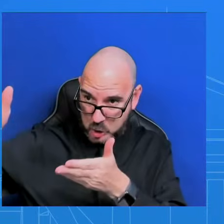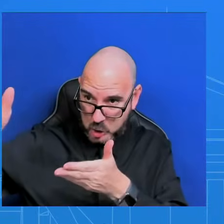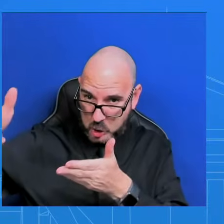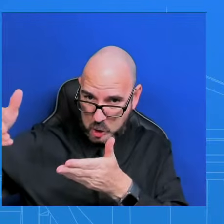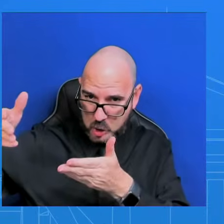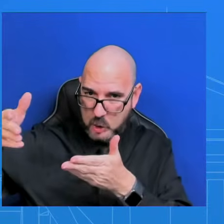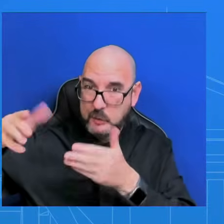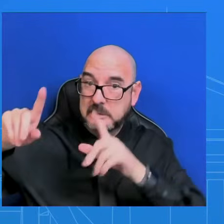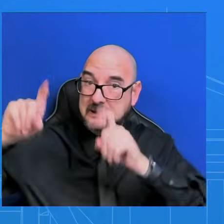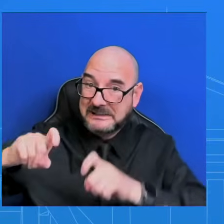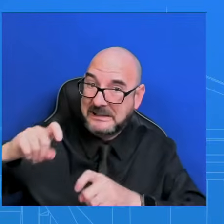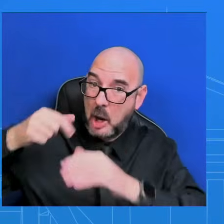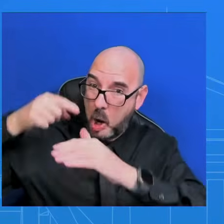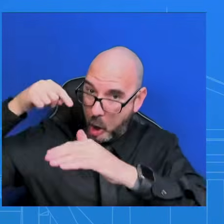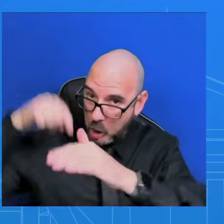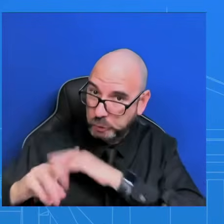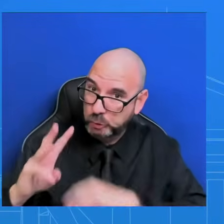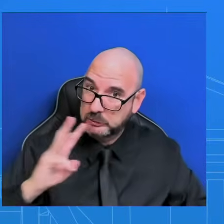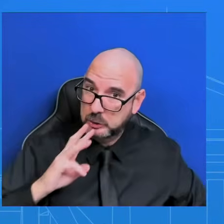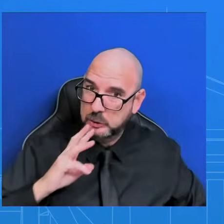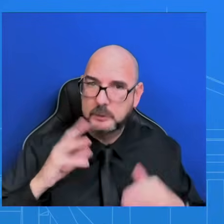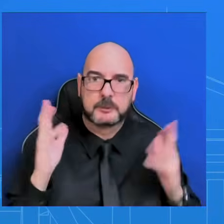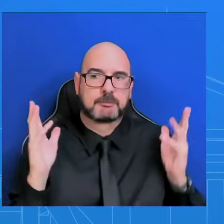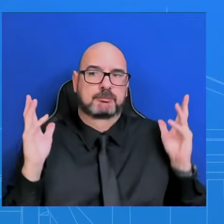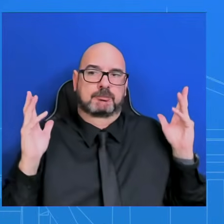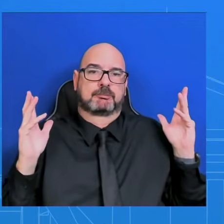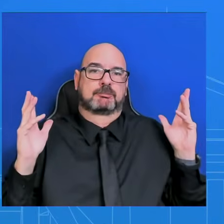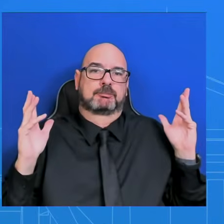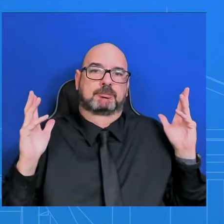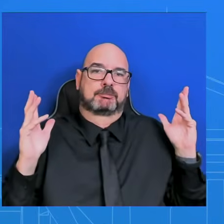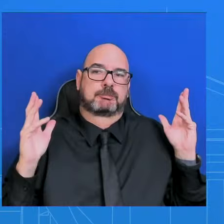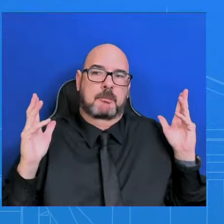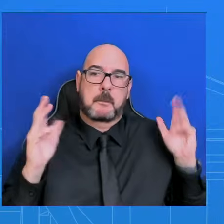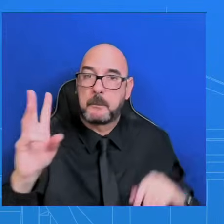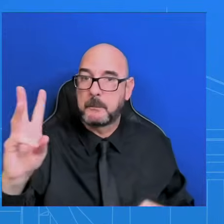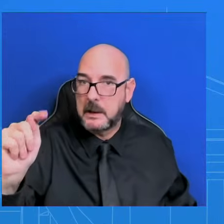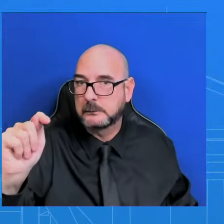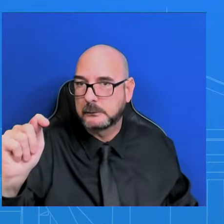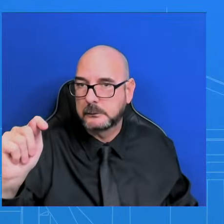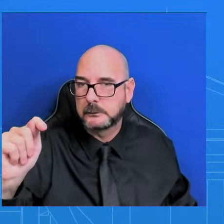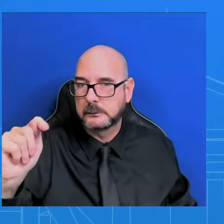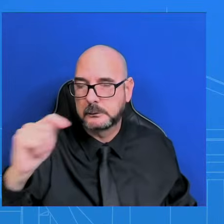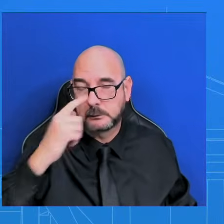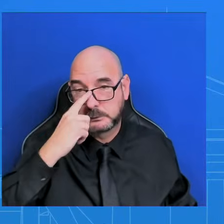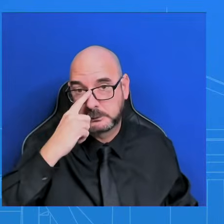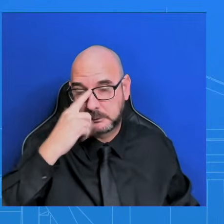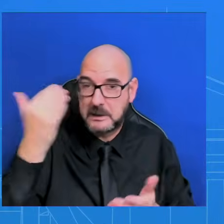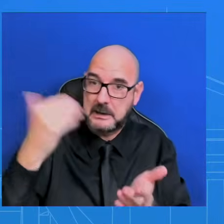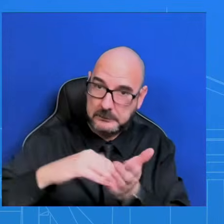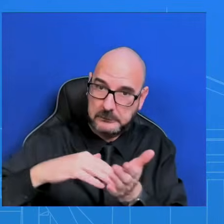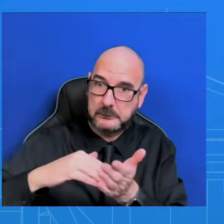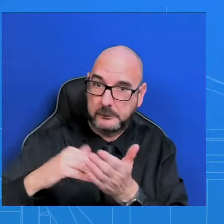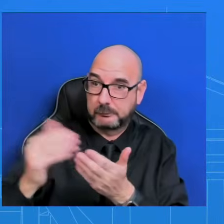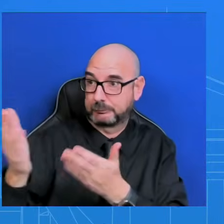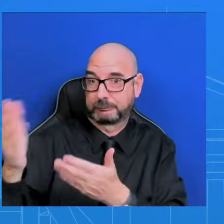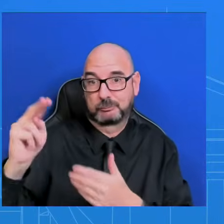underscore the continued provocations by Kim Jong Un and his regime in Pyongyang.